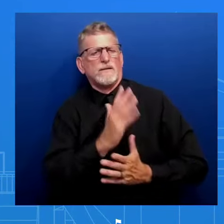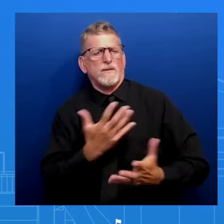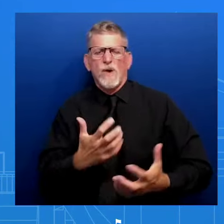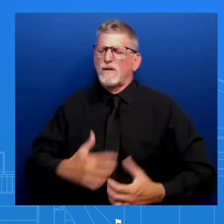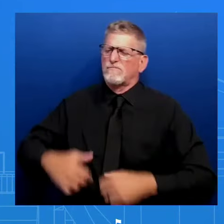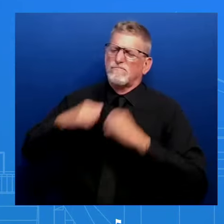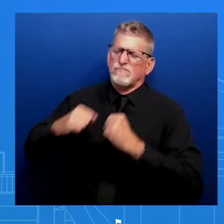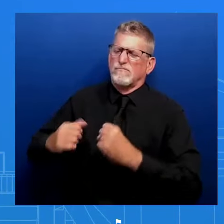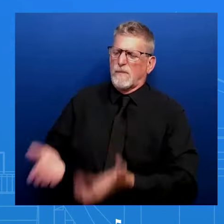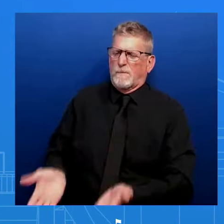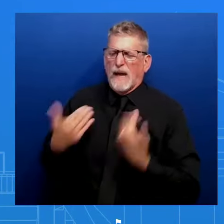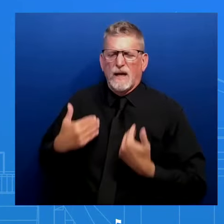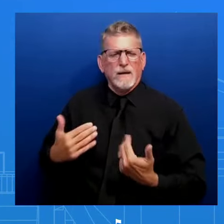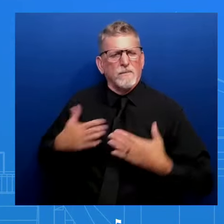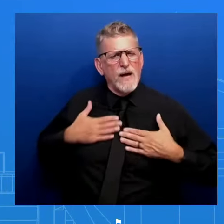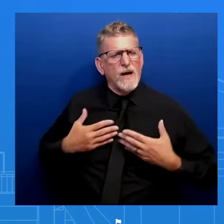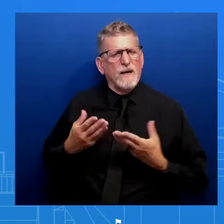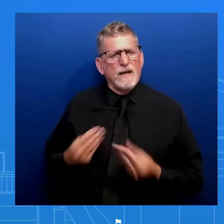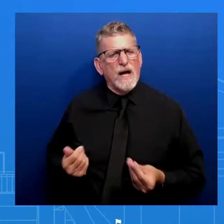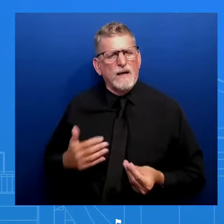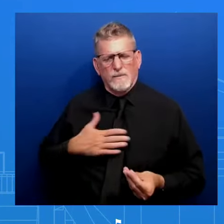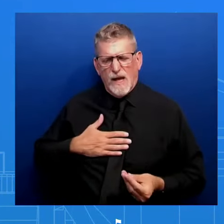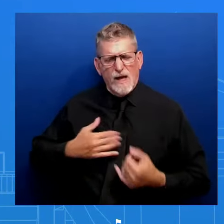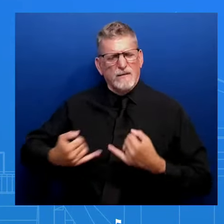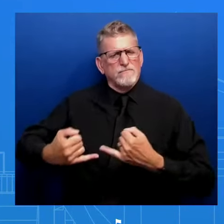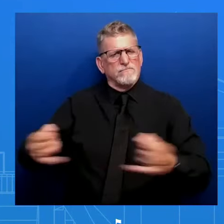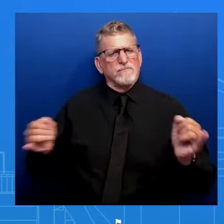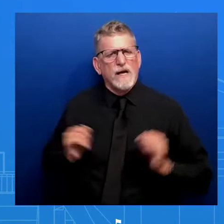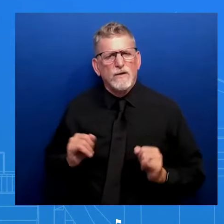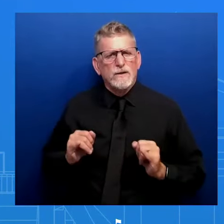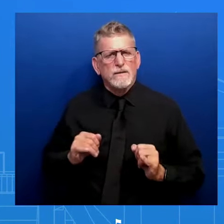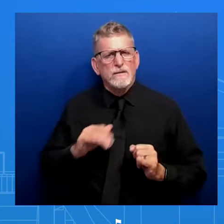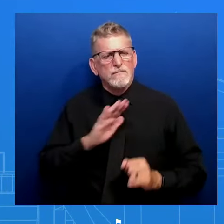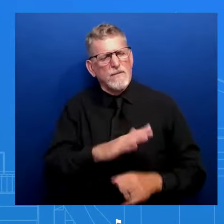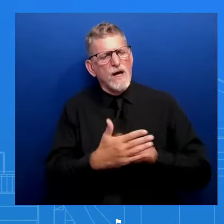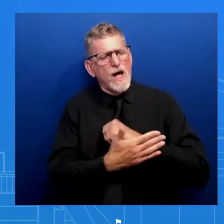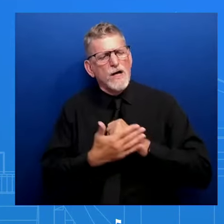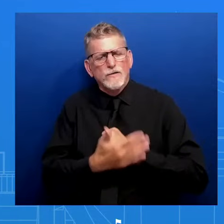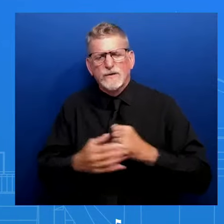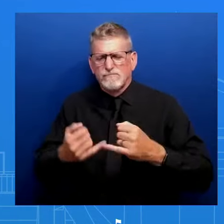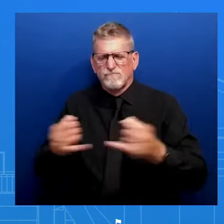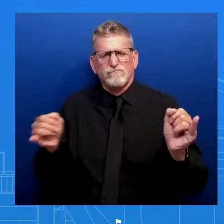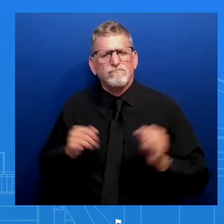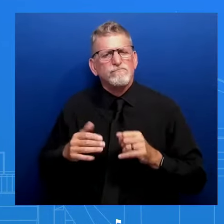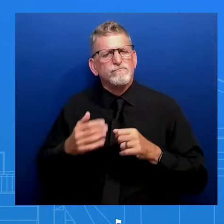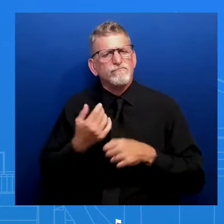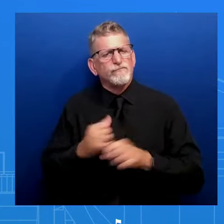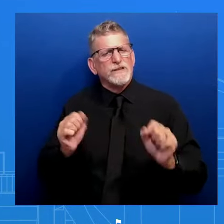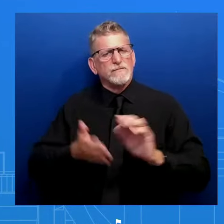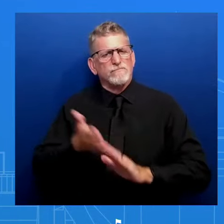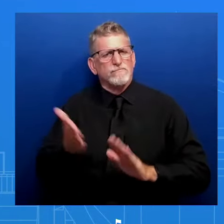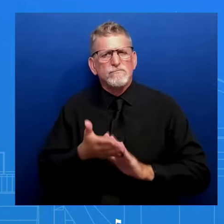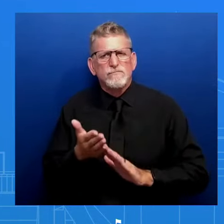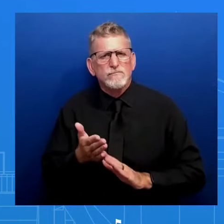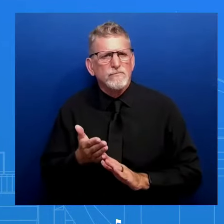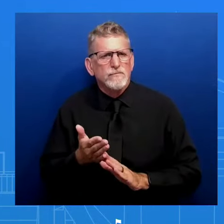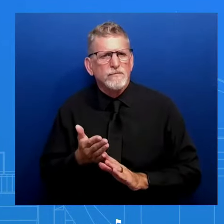But only President Zelenskyy is going to be able to determine that now. He's put -- The Press: But -- Mr. Kirby: Hang on a second now. He's put forward a 10-point peace formula